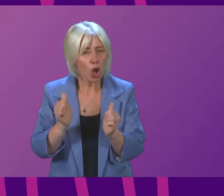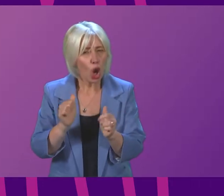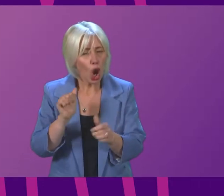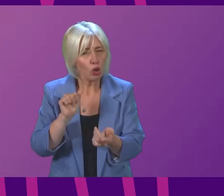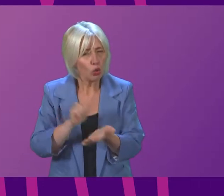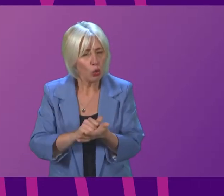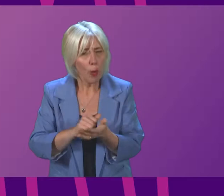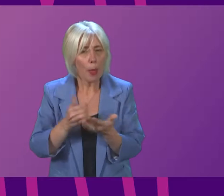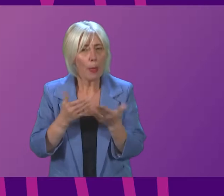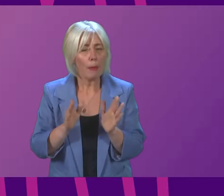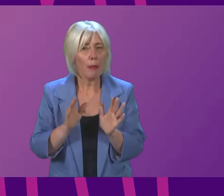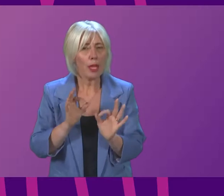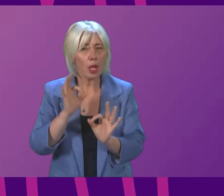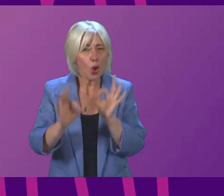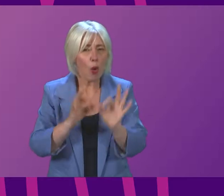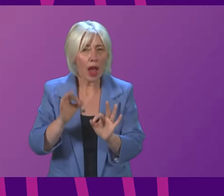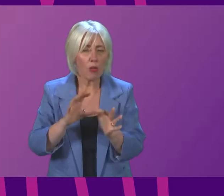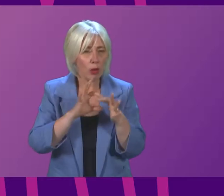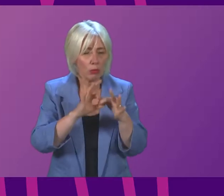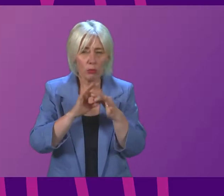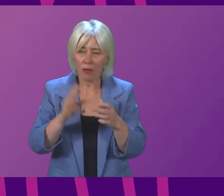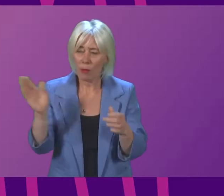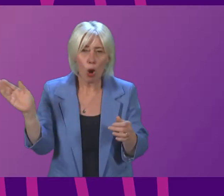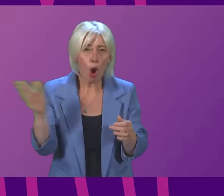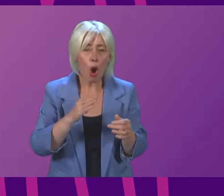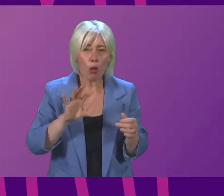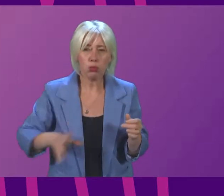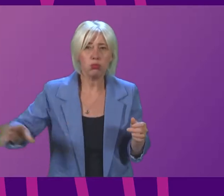will engage with and speak to people from every constituency, with an initial focus